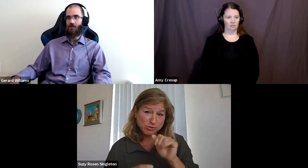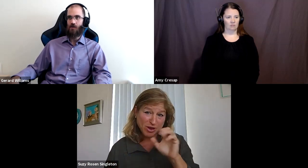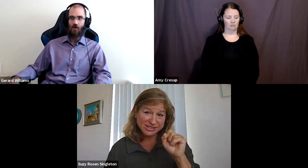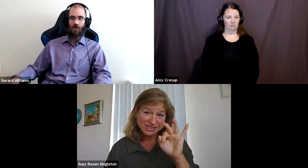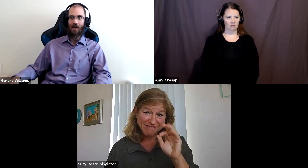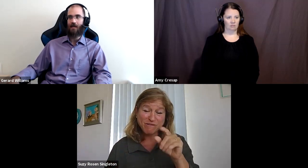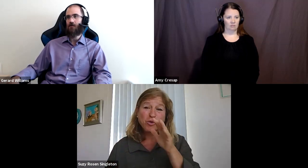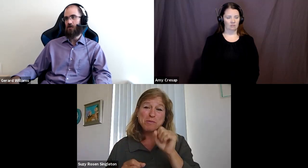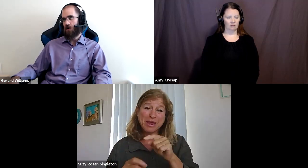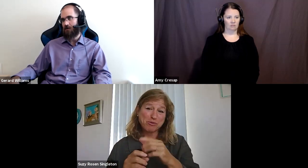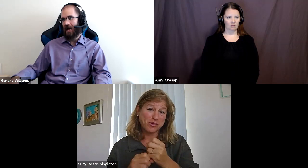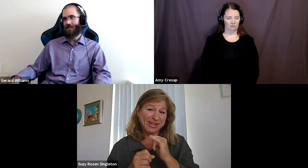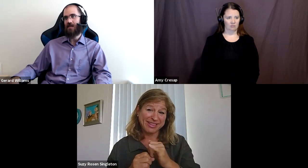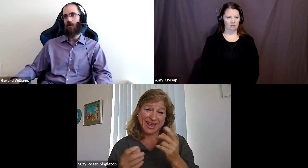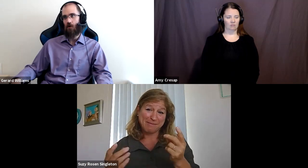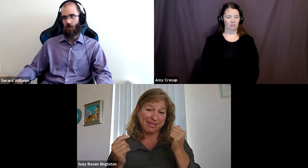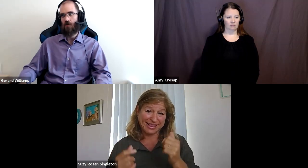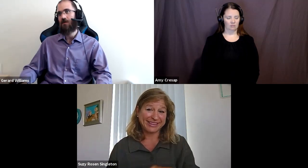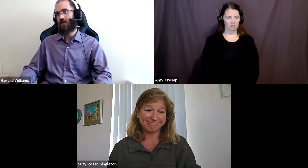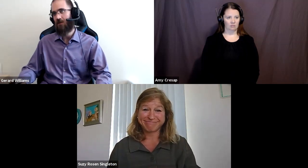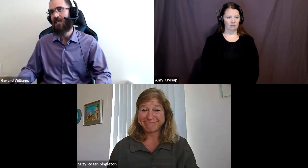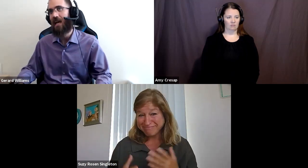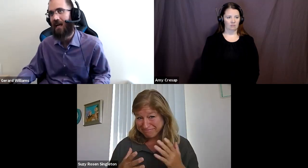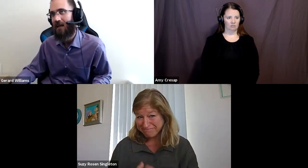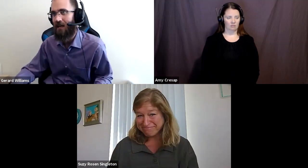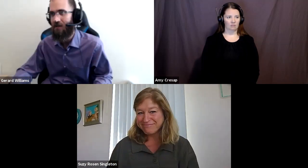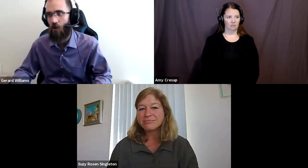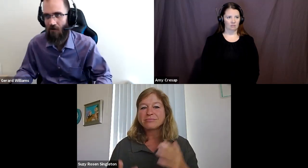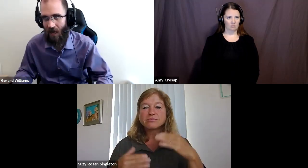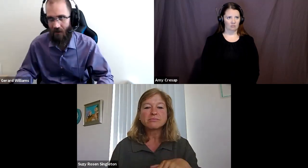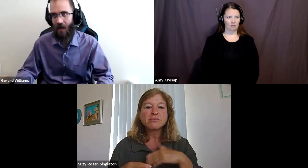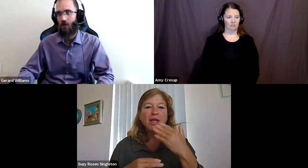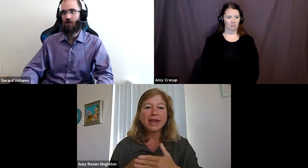soon and if you subscribe to access info you'll be able to get notified that that order is